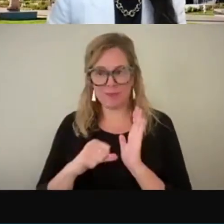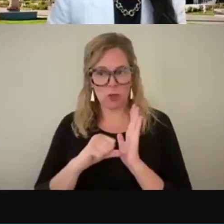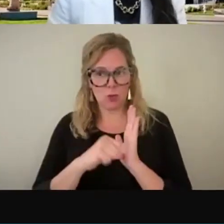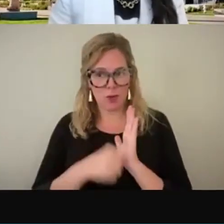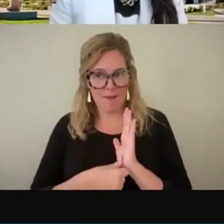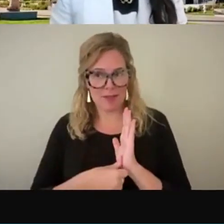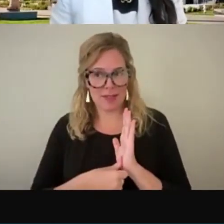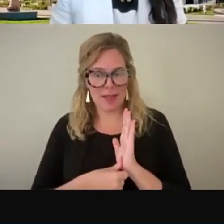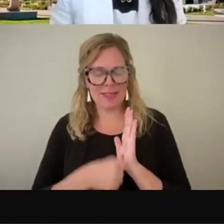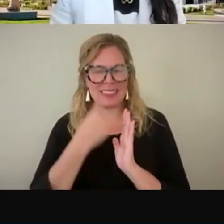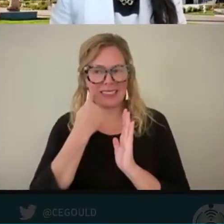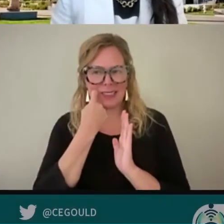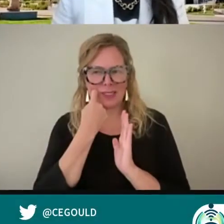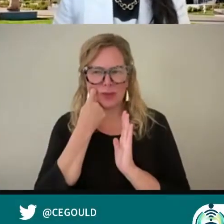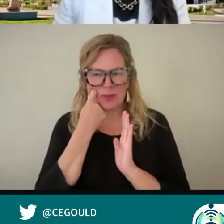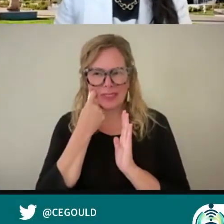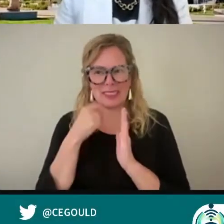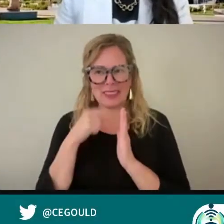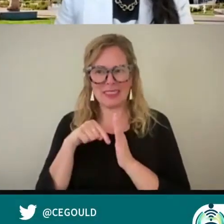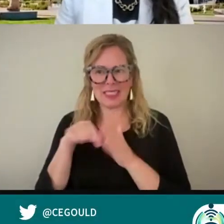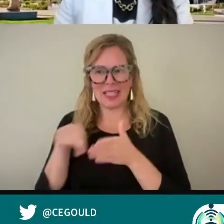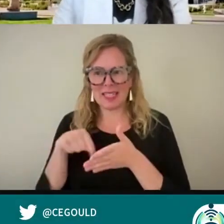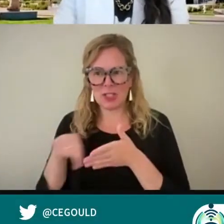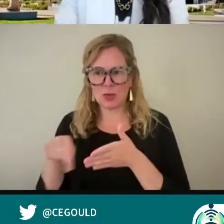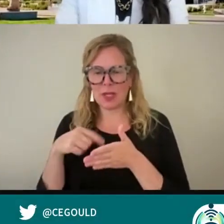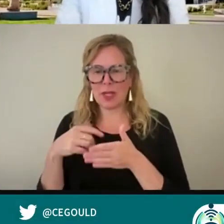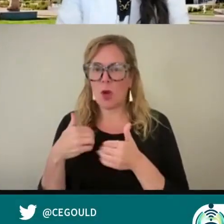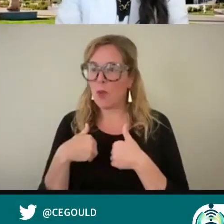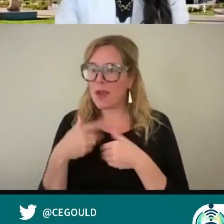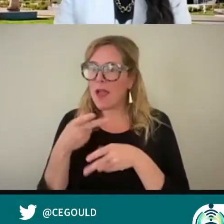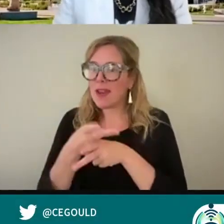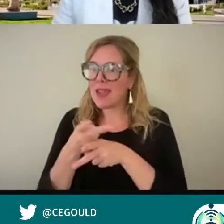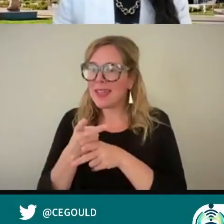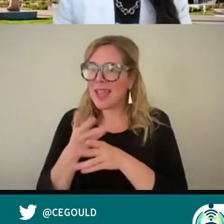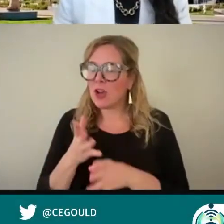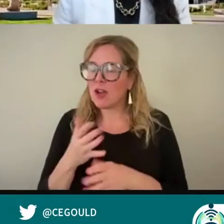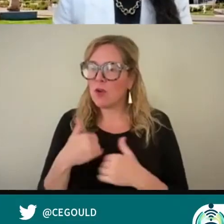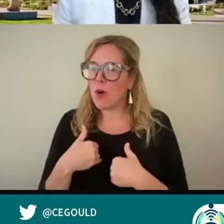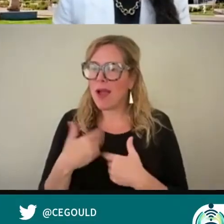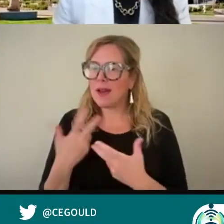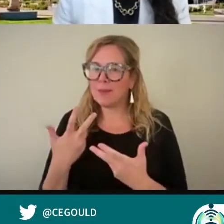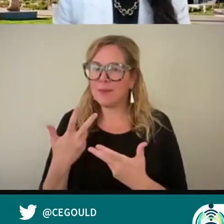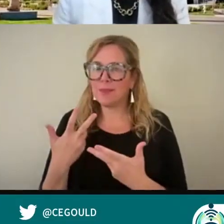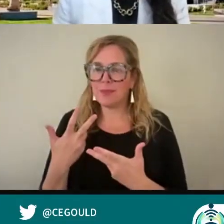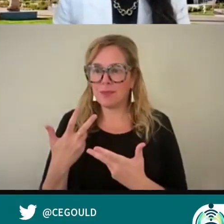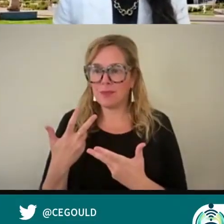we had a caregiver who was having trouble getting their loved one in and out of the car.